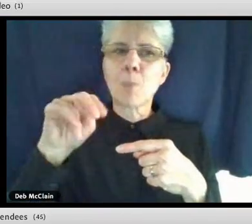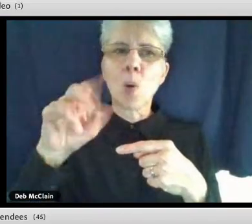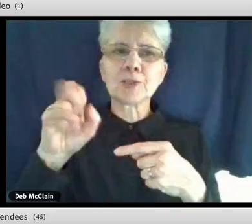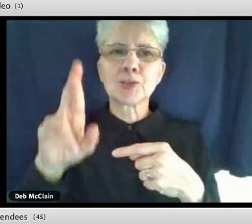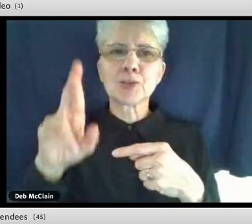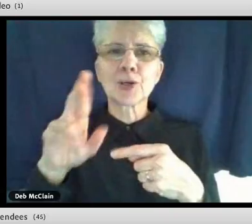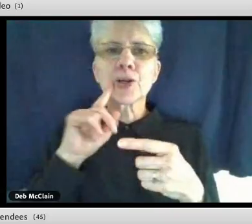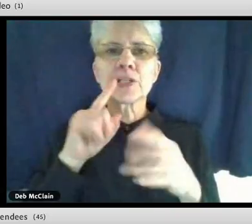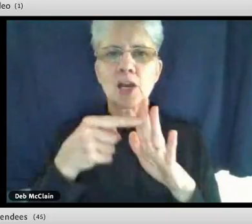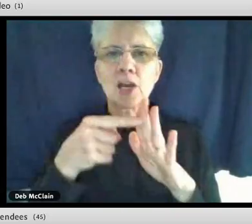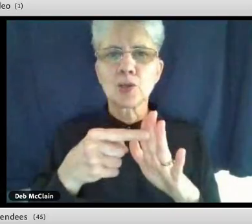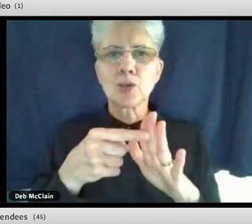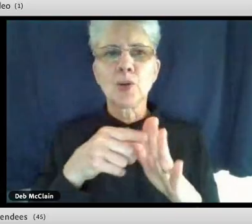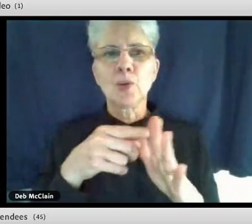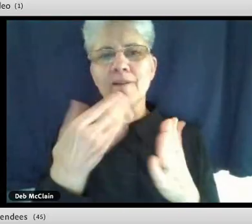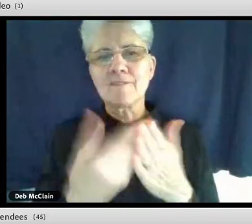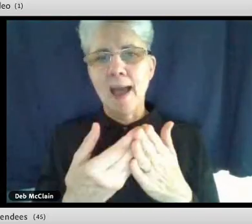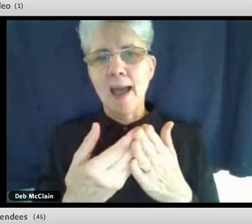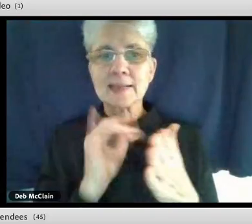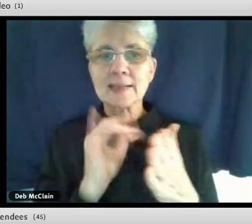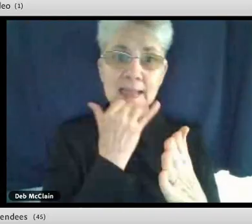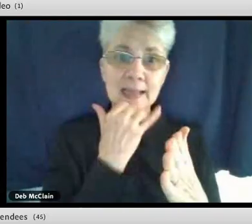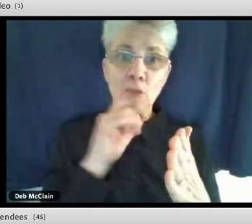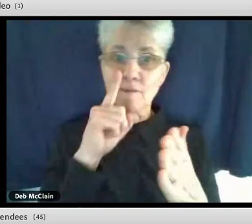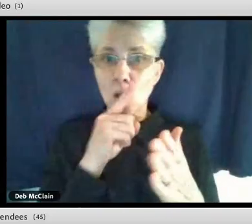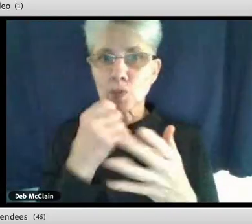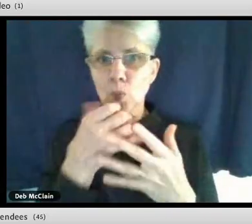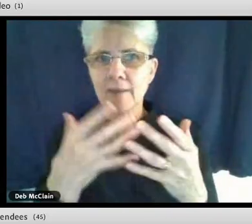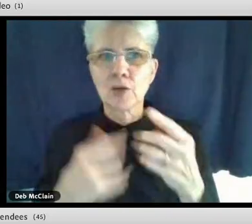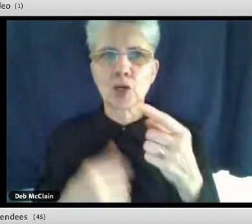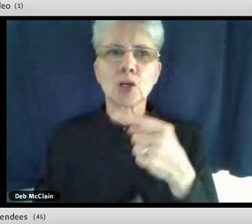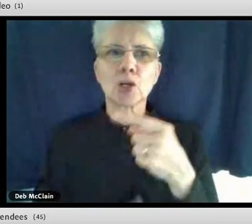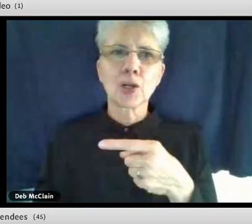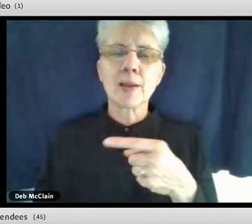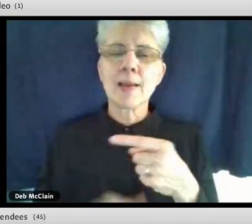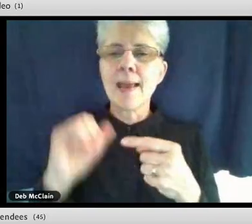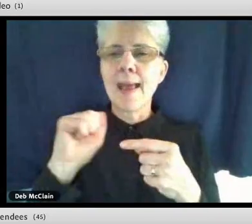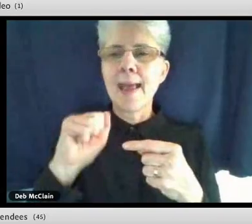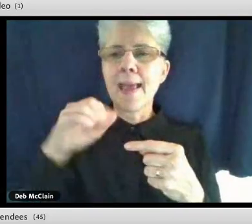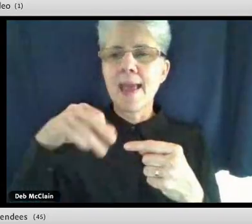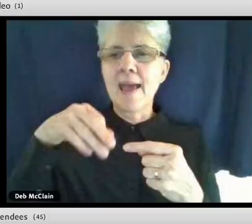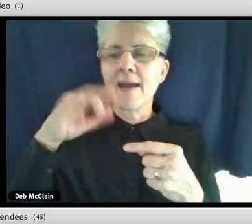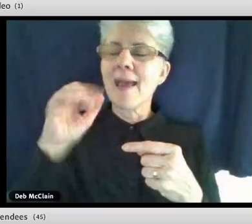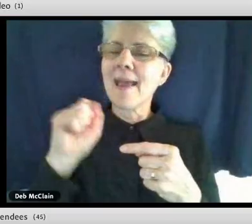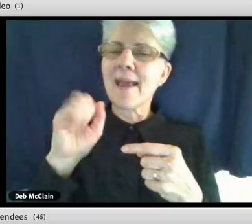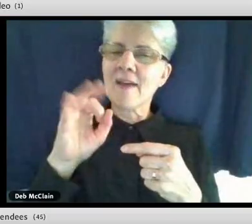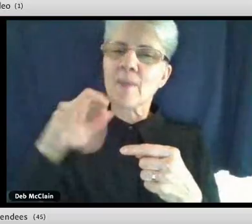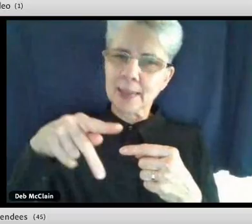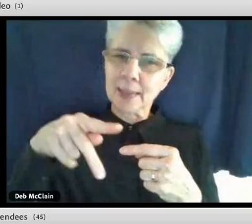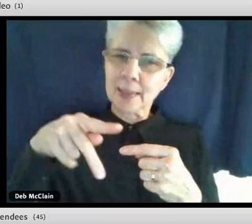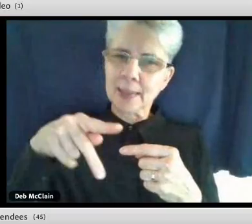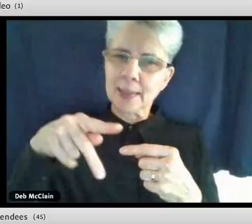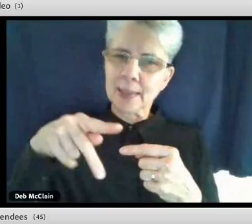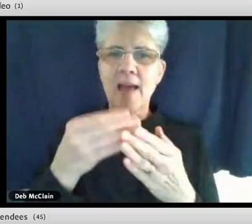or different things like that, and then AFP Fact Check, this is one of the claims that I had heard about, gargling salt water.